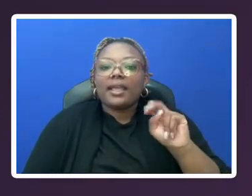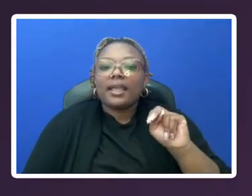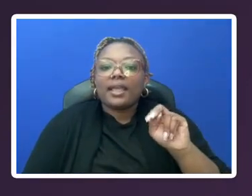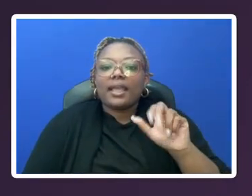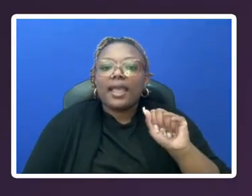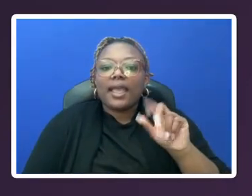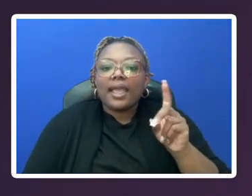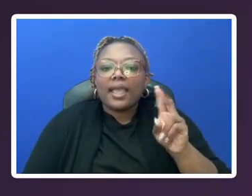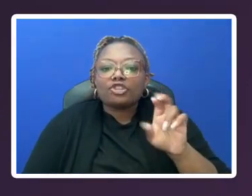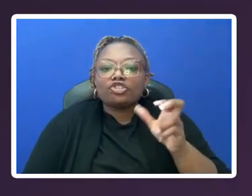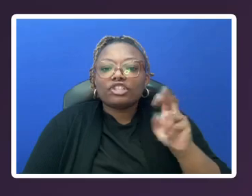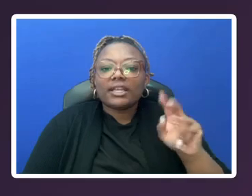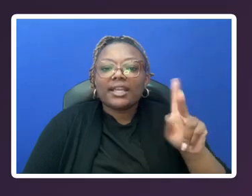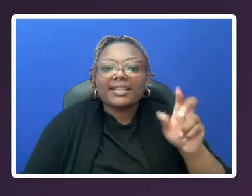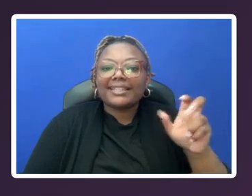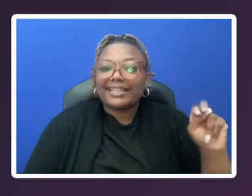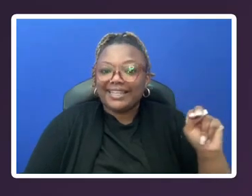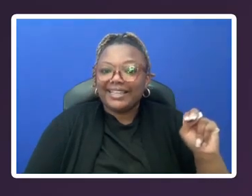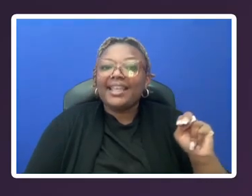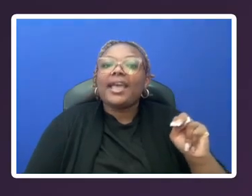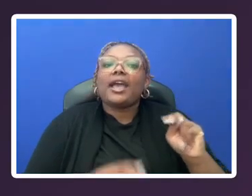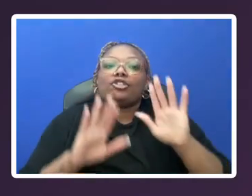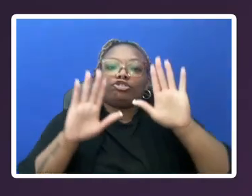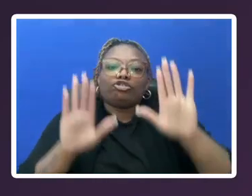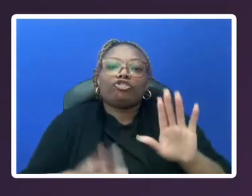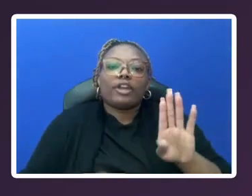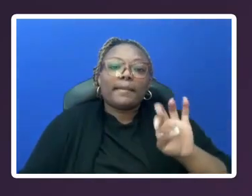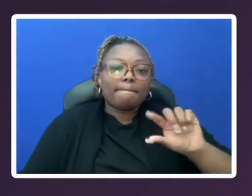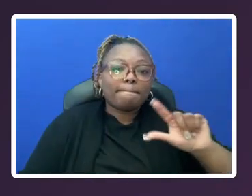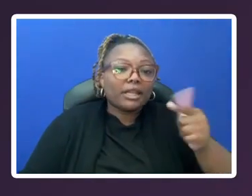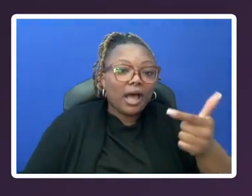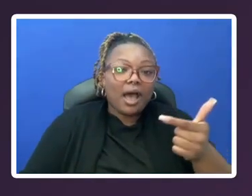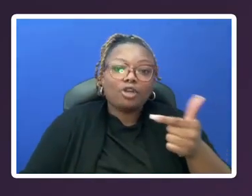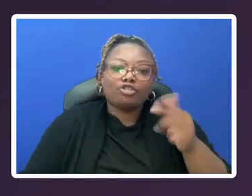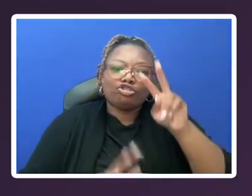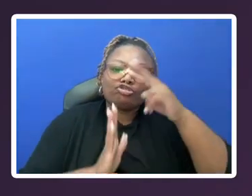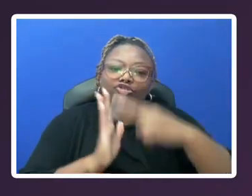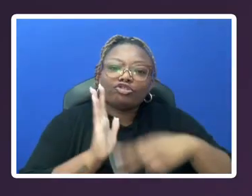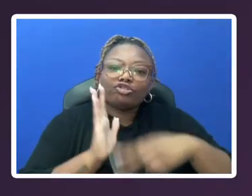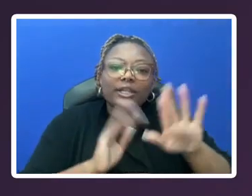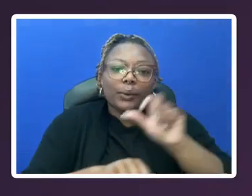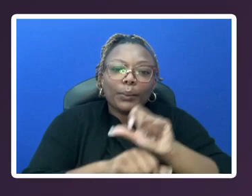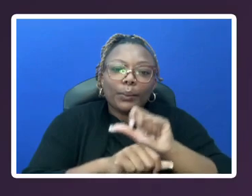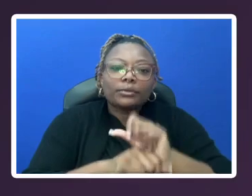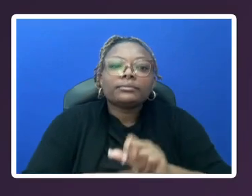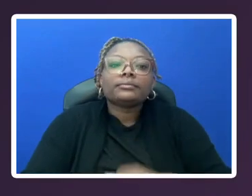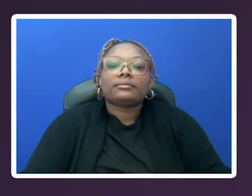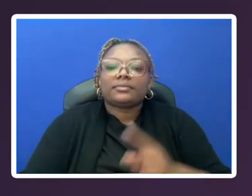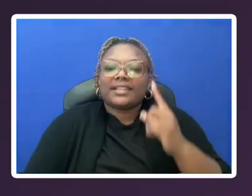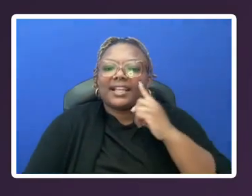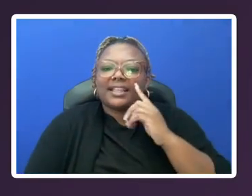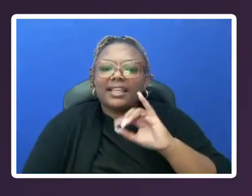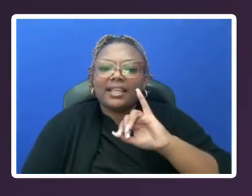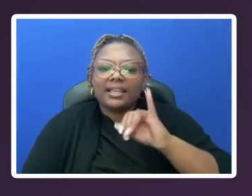dynamic blog. You might look towards her work. I think Jessica Metcalf also does some work around